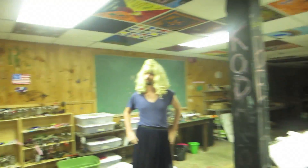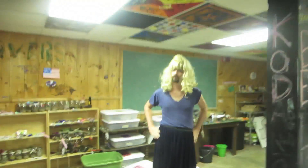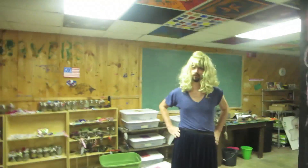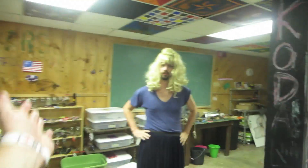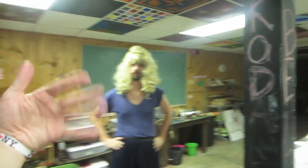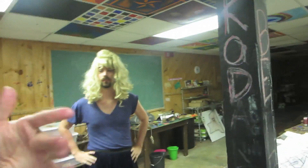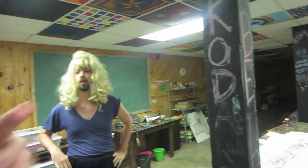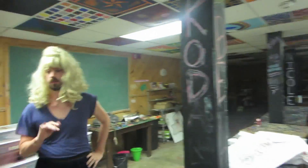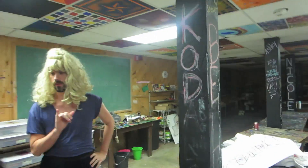Come on, let's go.